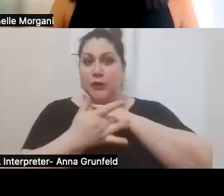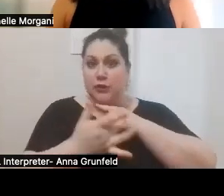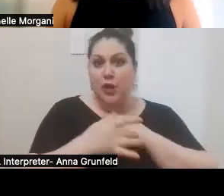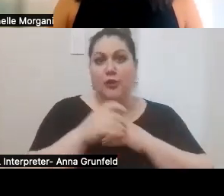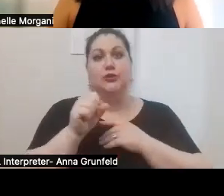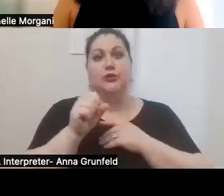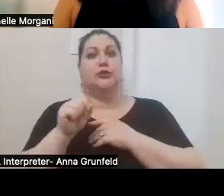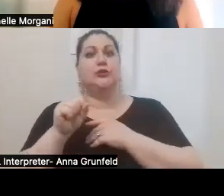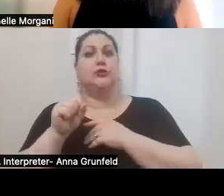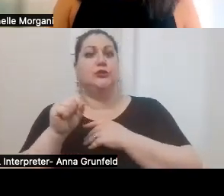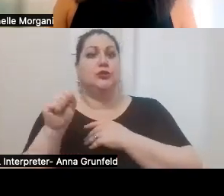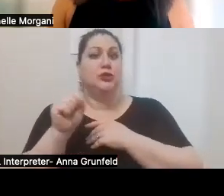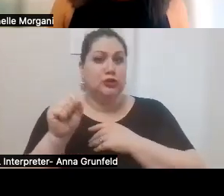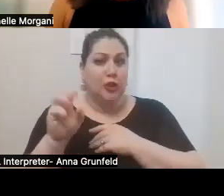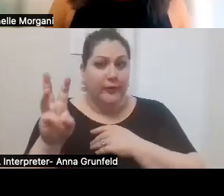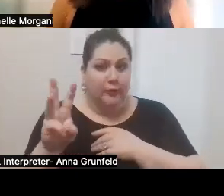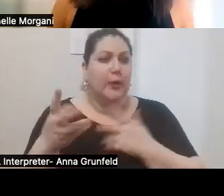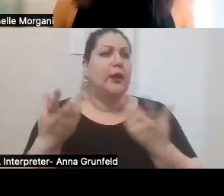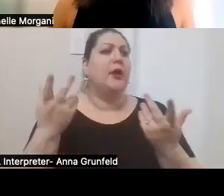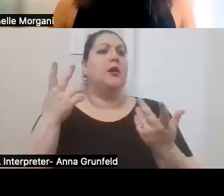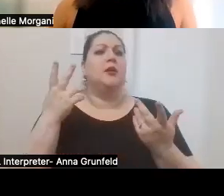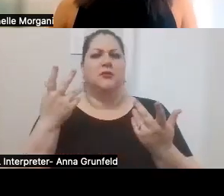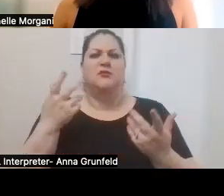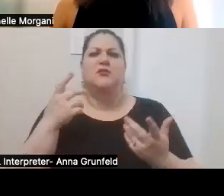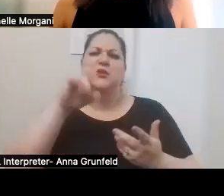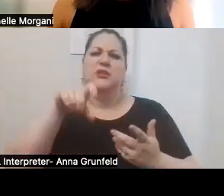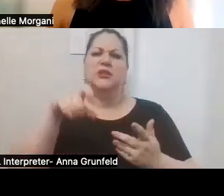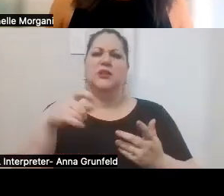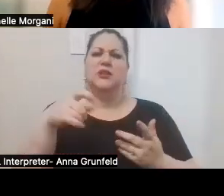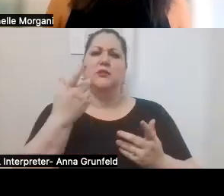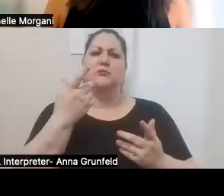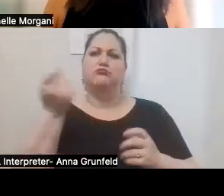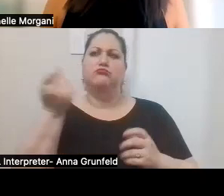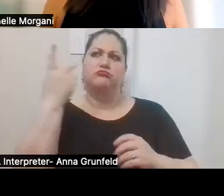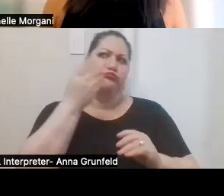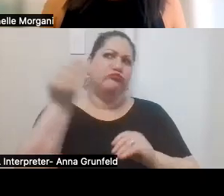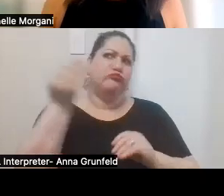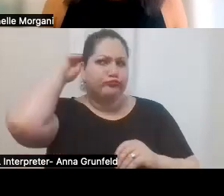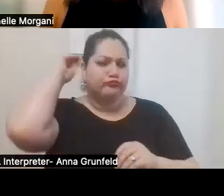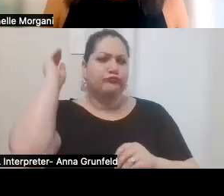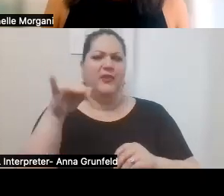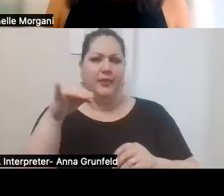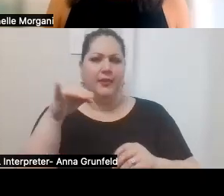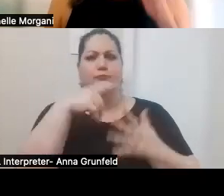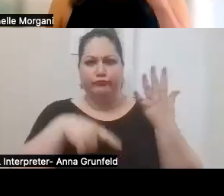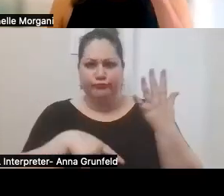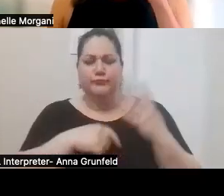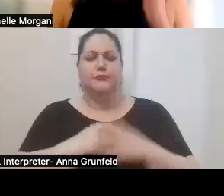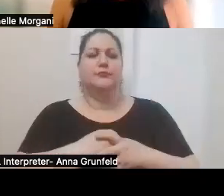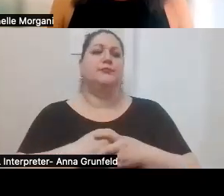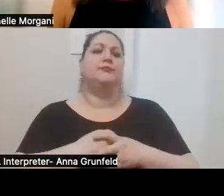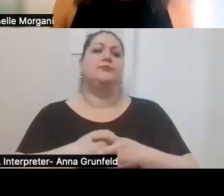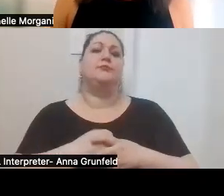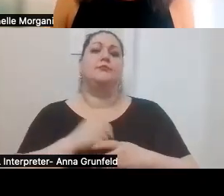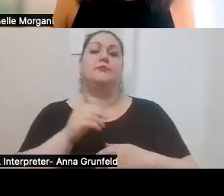So, I just should, we want to make sure we're keeping those pieces into consideration. And of course, you know, we're thinking through all of these aspects with